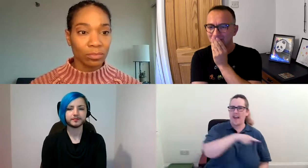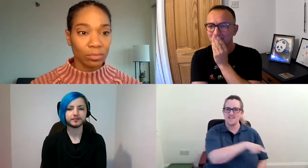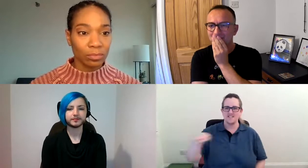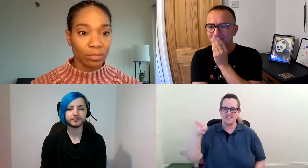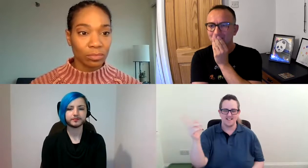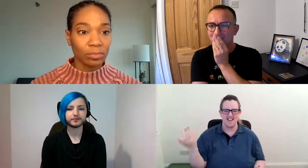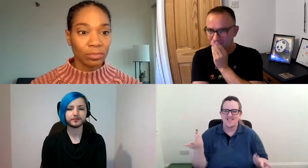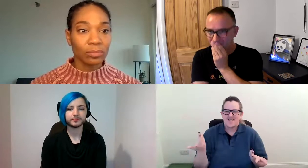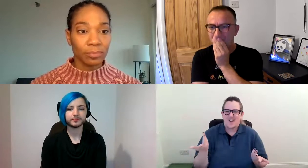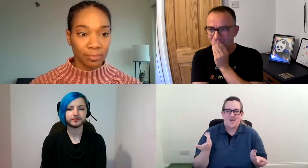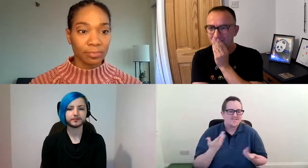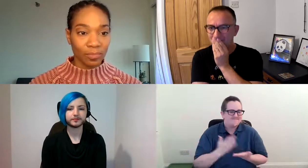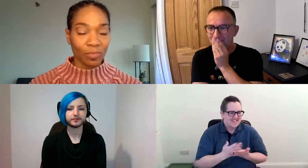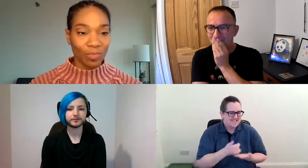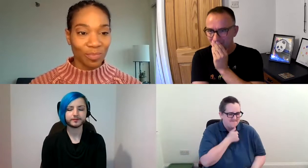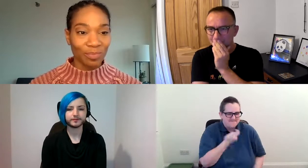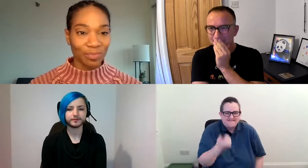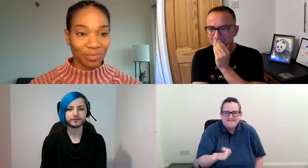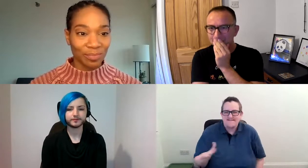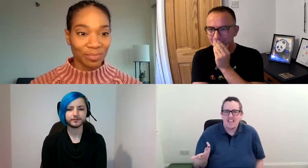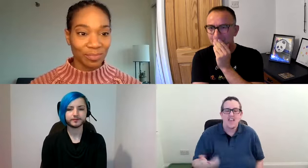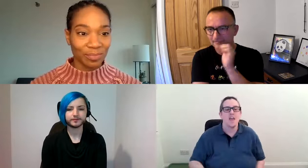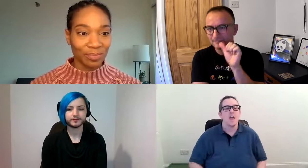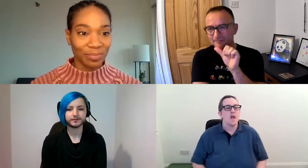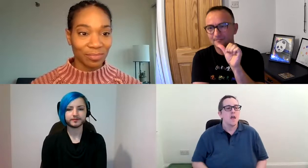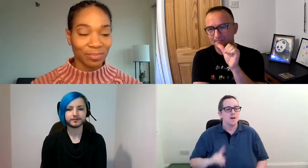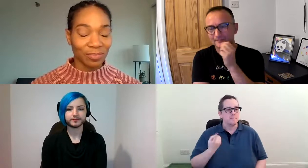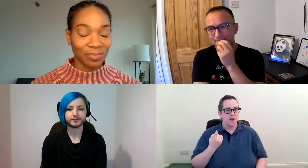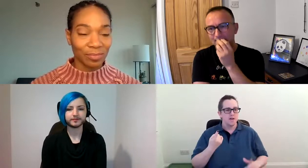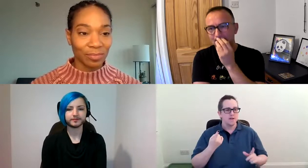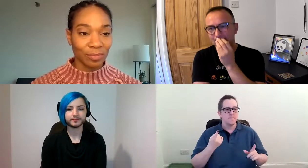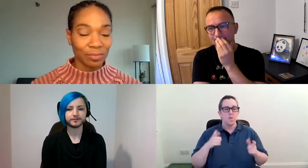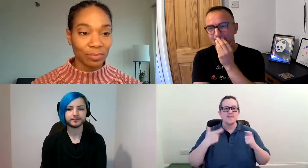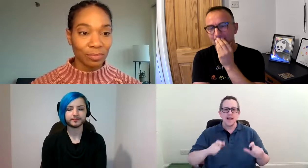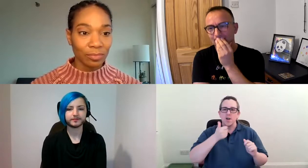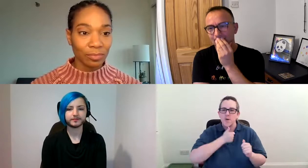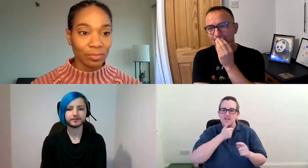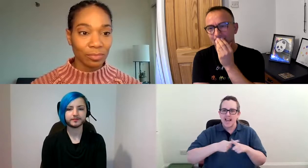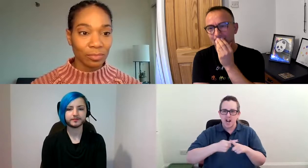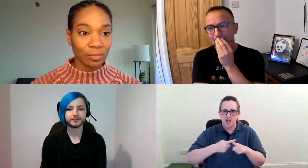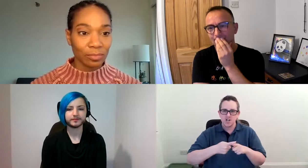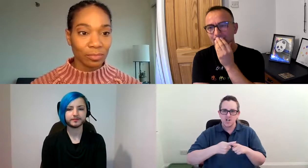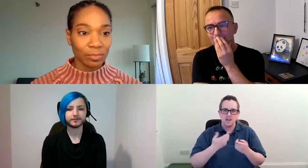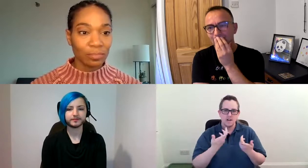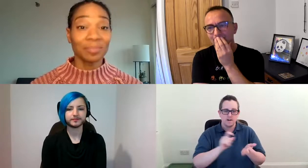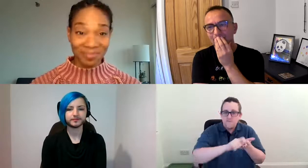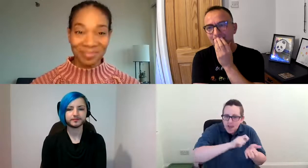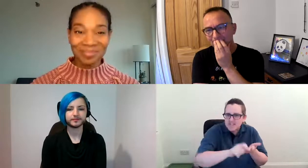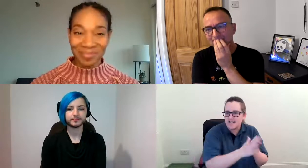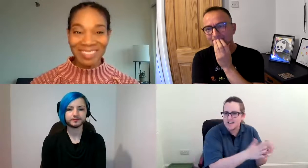gendered at all, when you are writing you need to make sure you use appropriate pronouns in English, otherwise